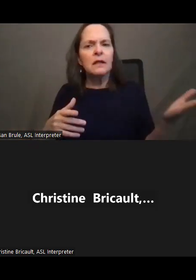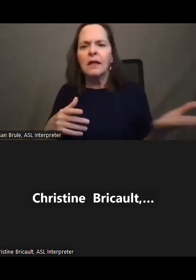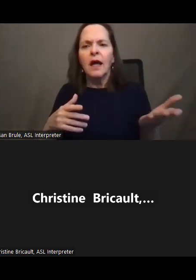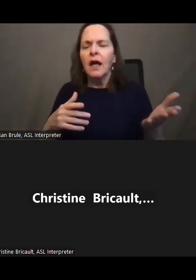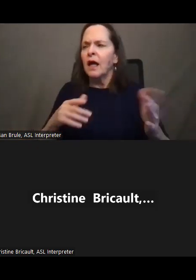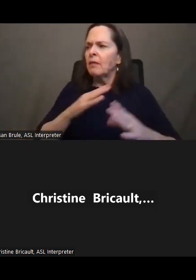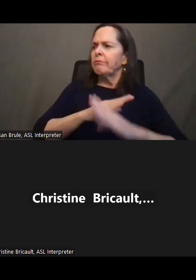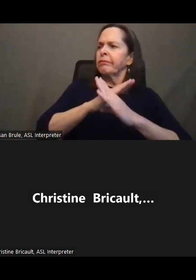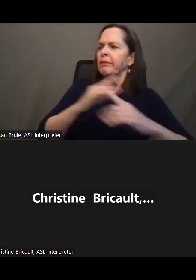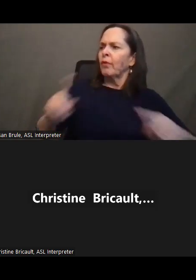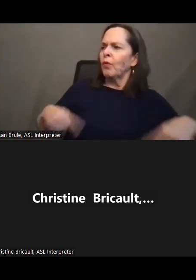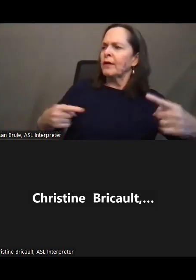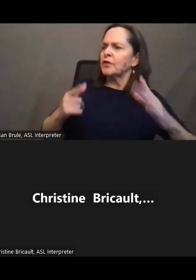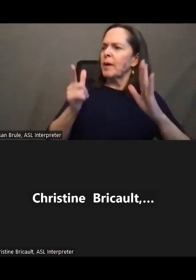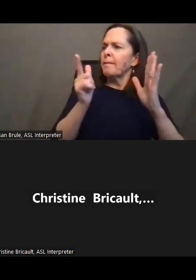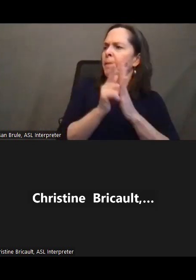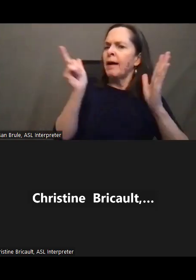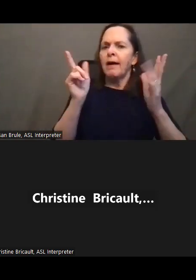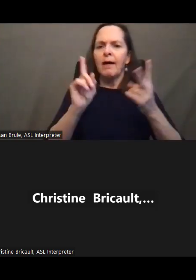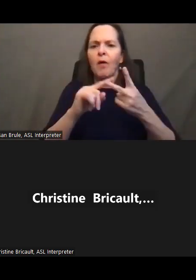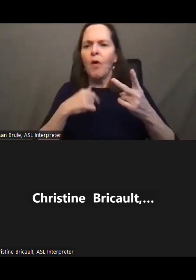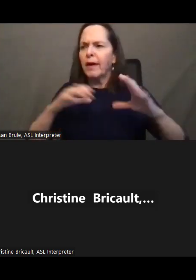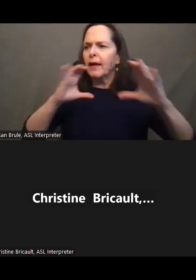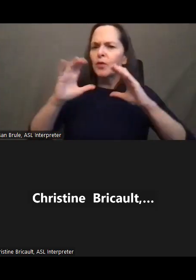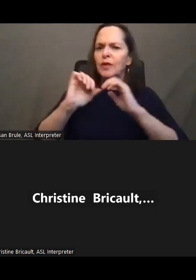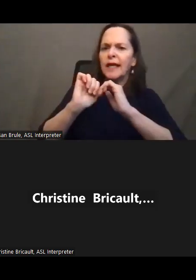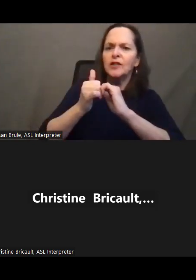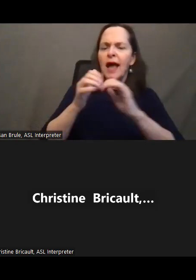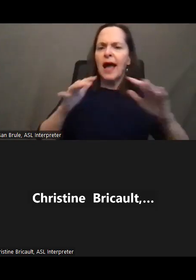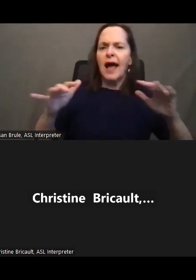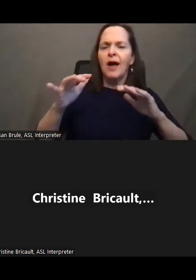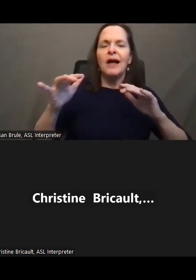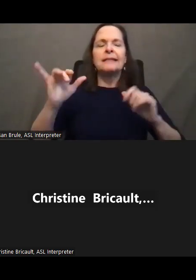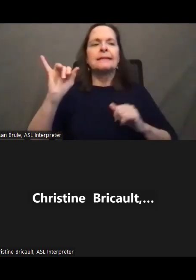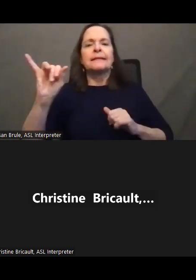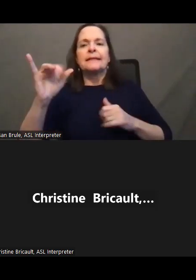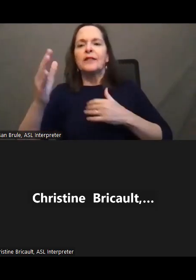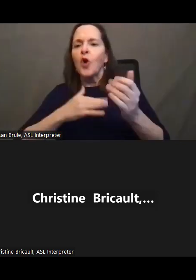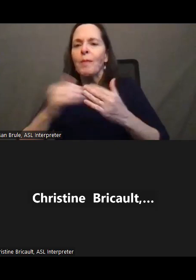So, discrimination is going to include an adverse action against an employee because of their disability.